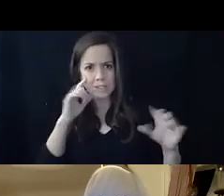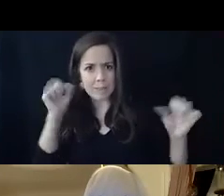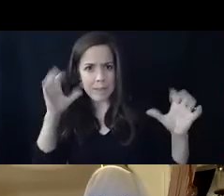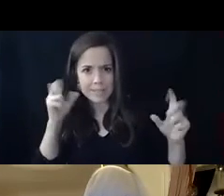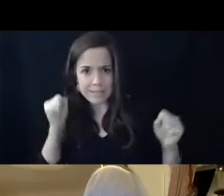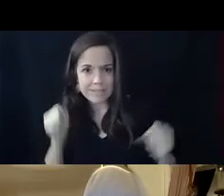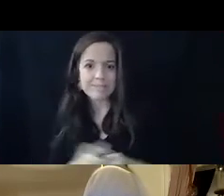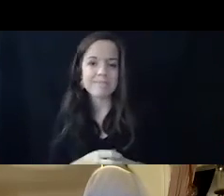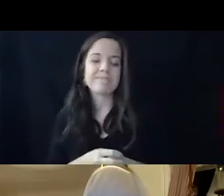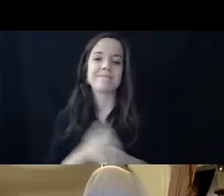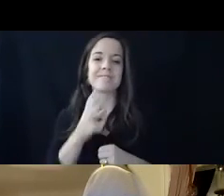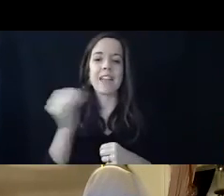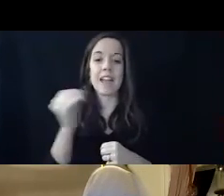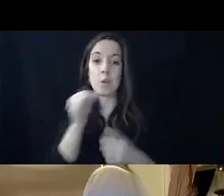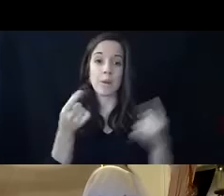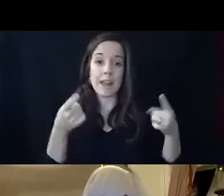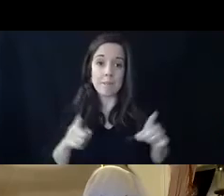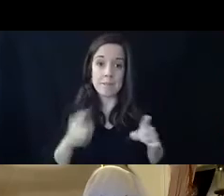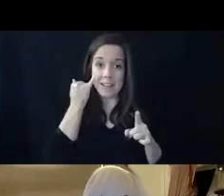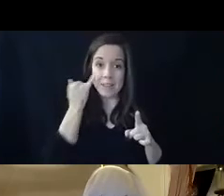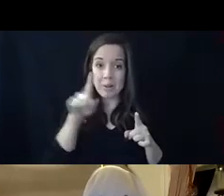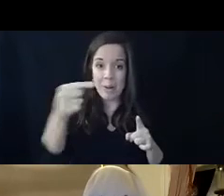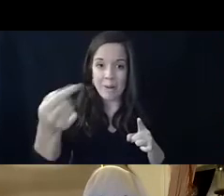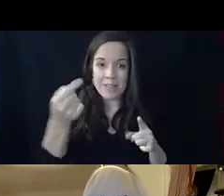And certainly wouldn't happen if we were just doing in-person events in Fayetteville.